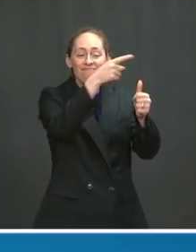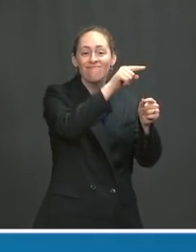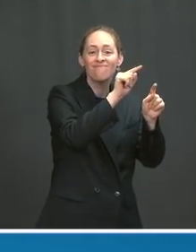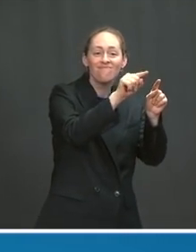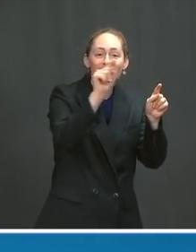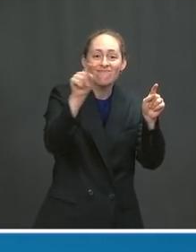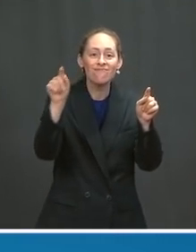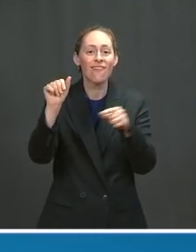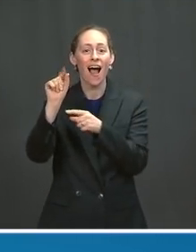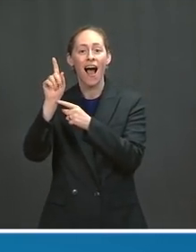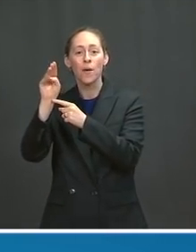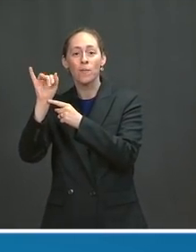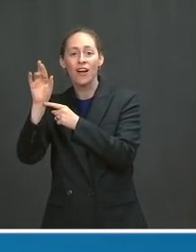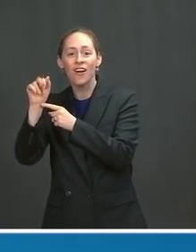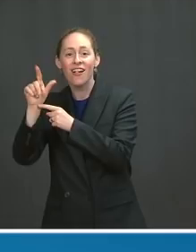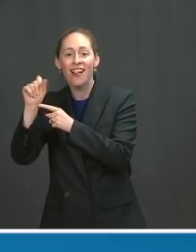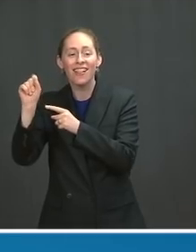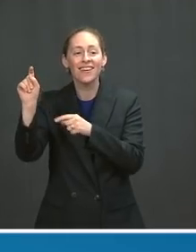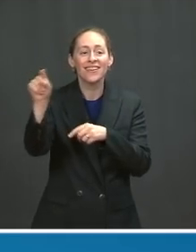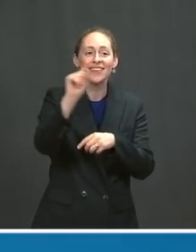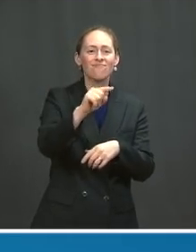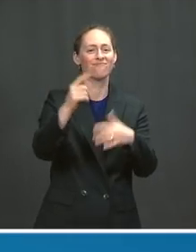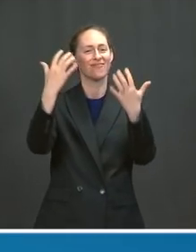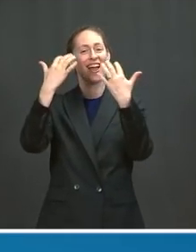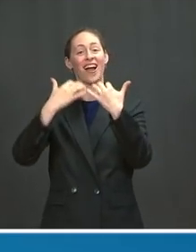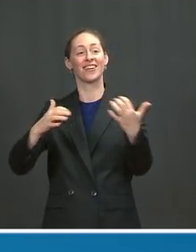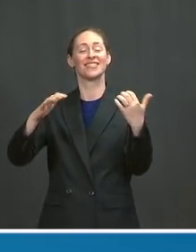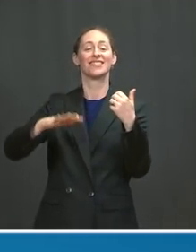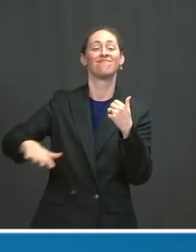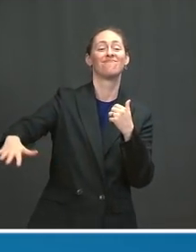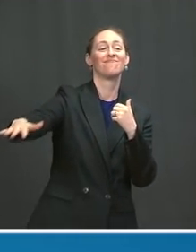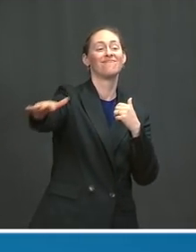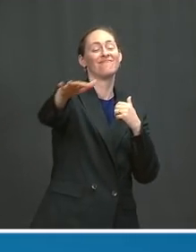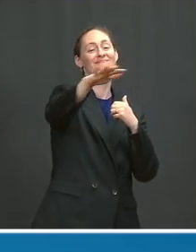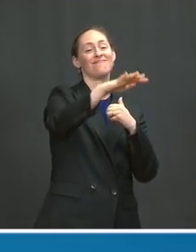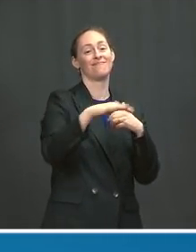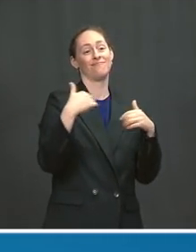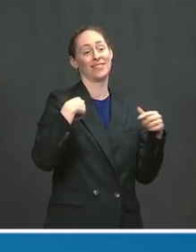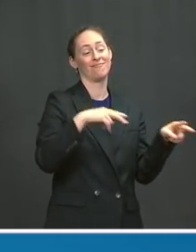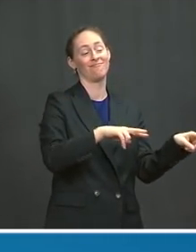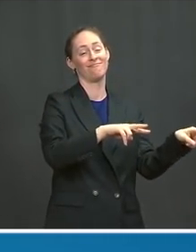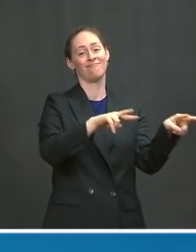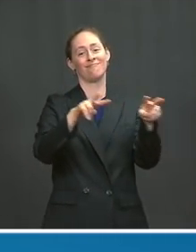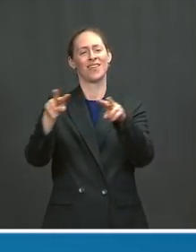looking out at these midshipmen, I know we are all filled with pride.